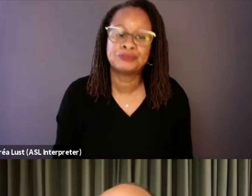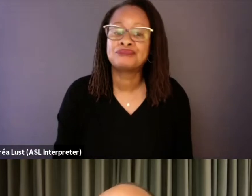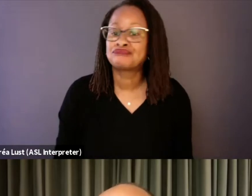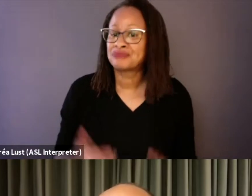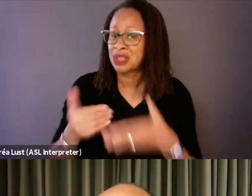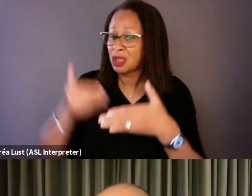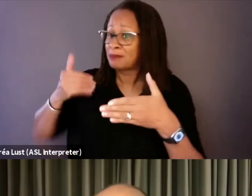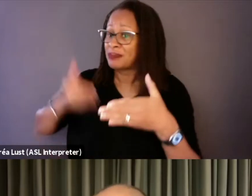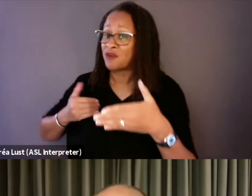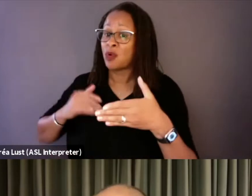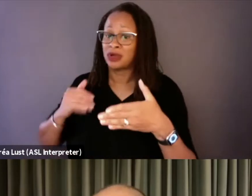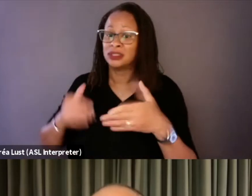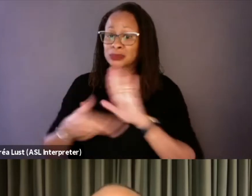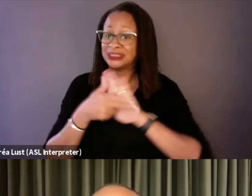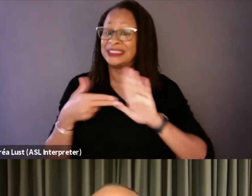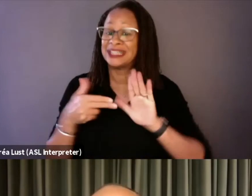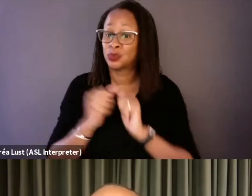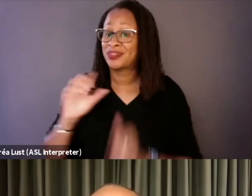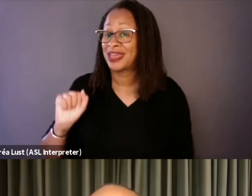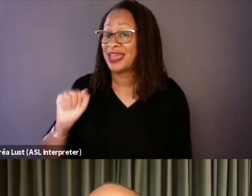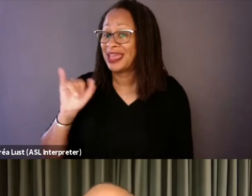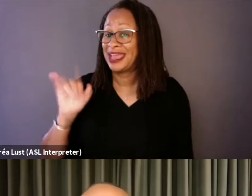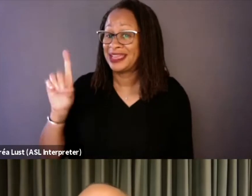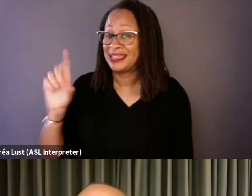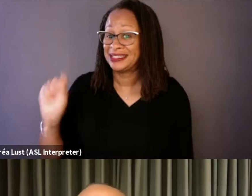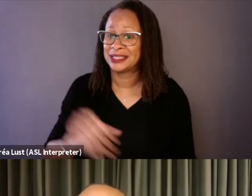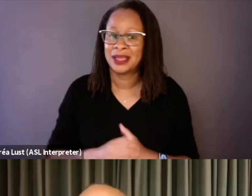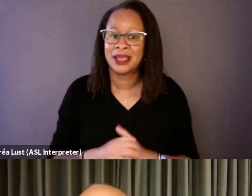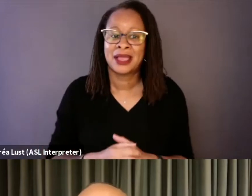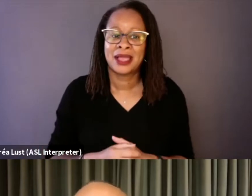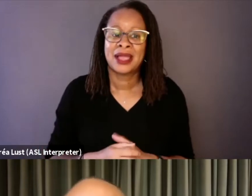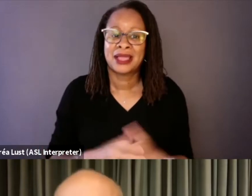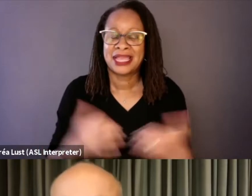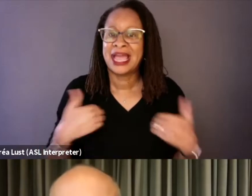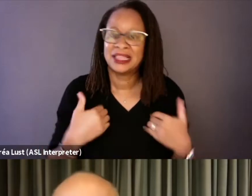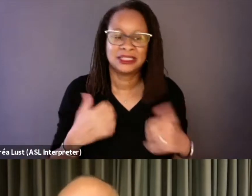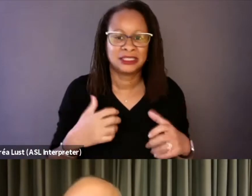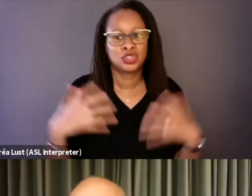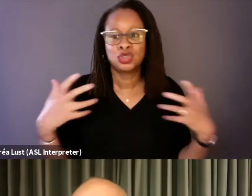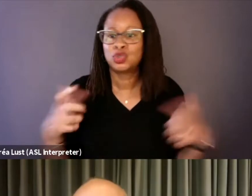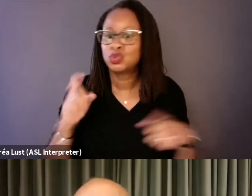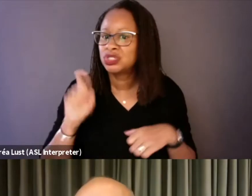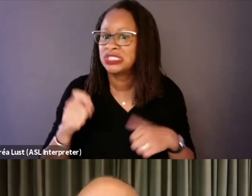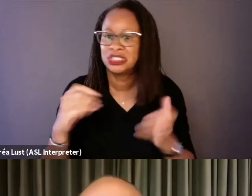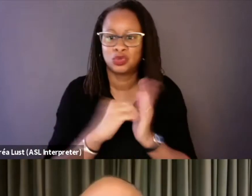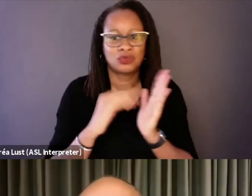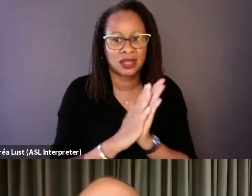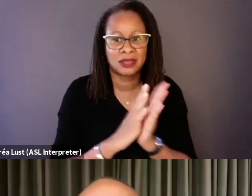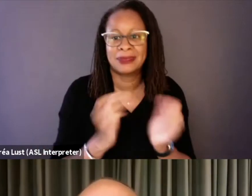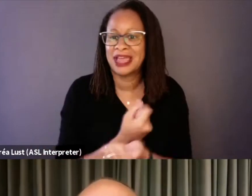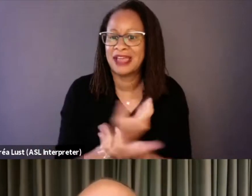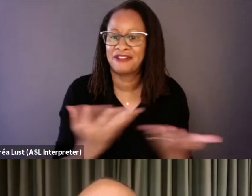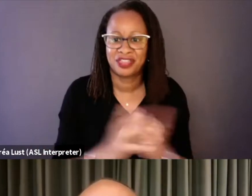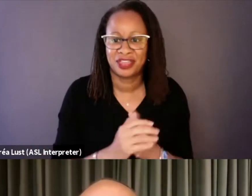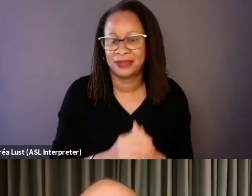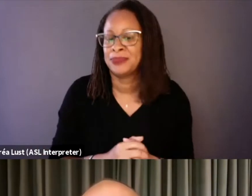for a long time he had this voracious need to document everything as you, as you say, Fenton, where does that drive come from, do you think?